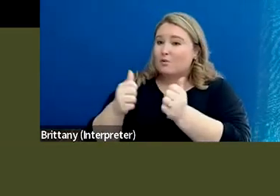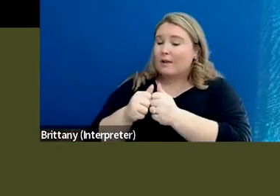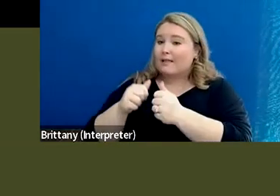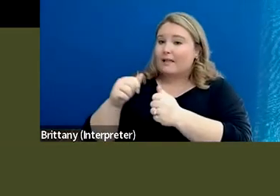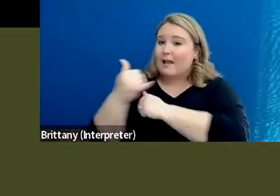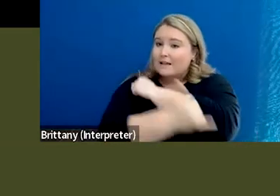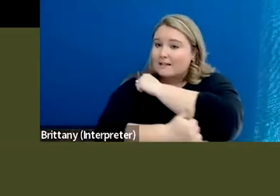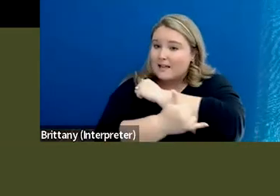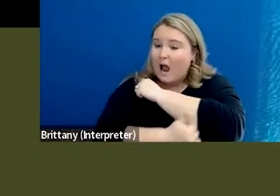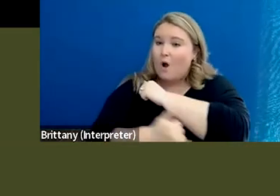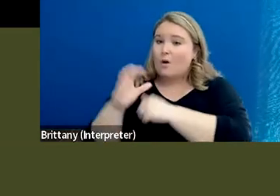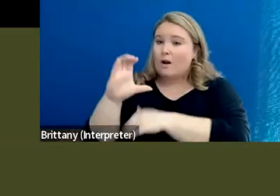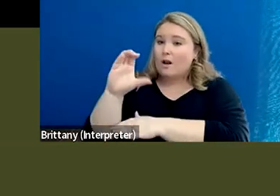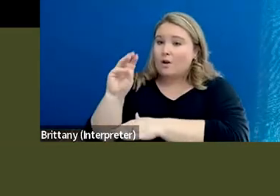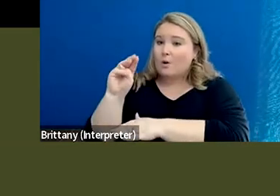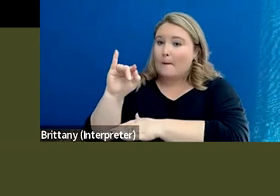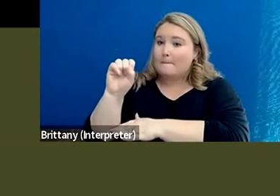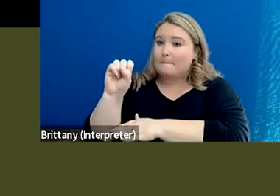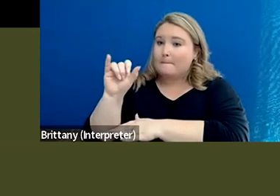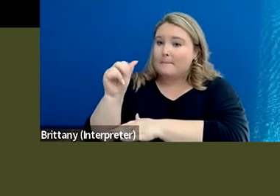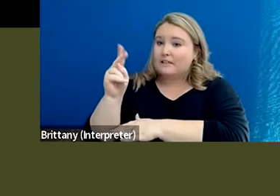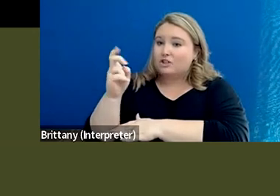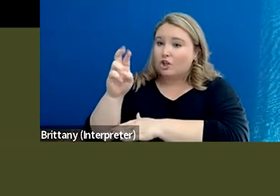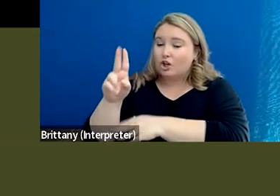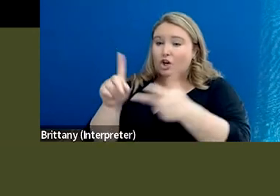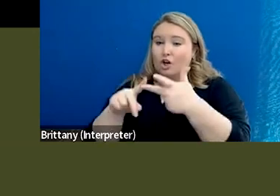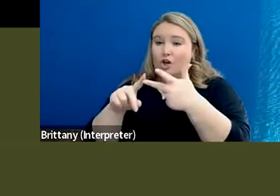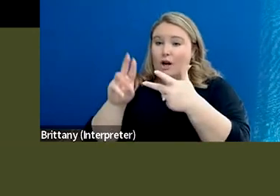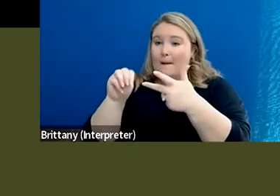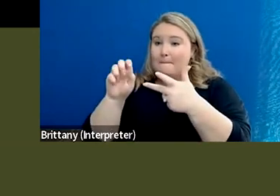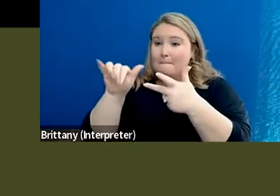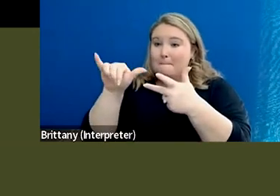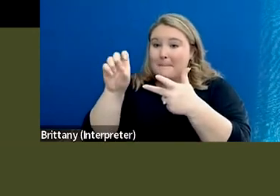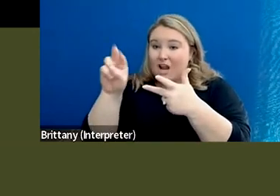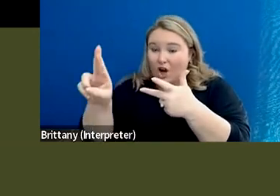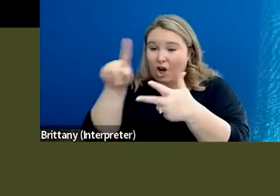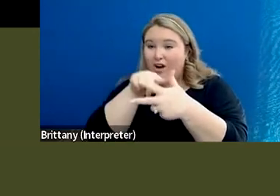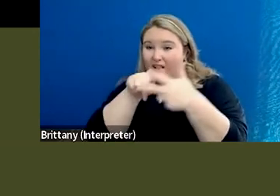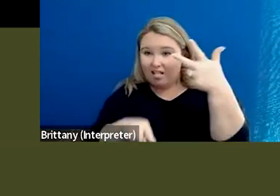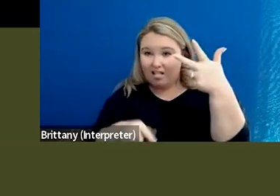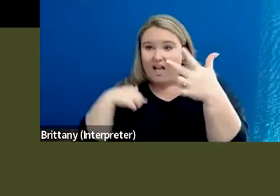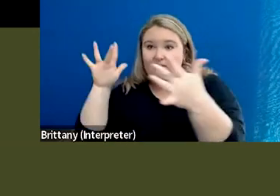quite a few times in the past year and to county attorney, which she did answer to me,